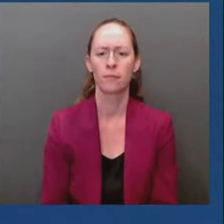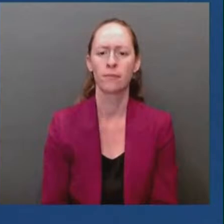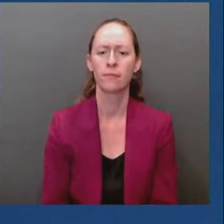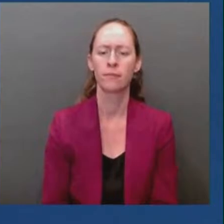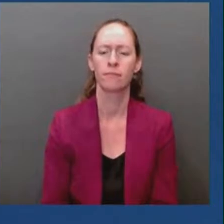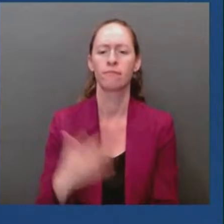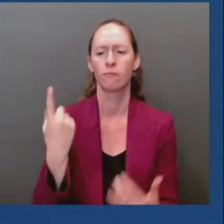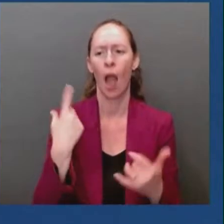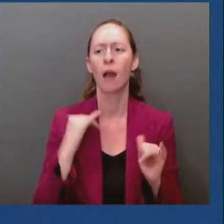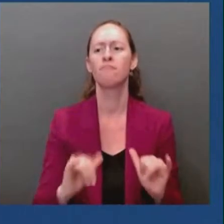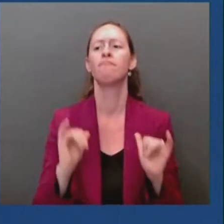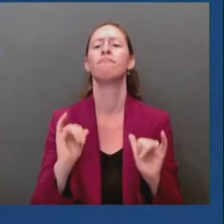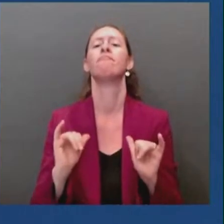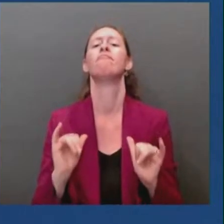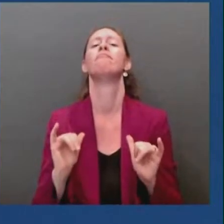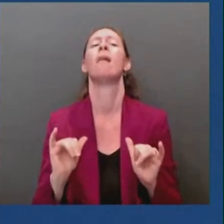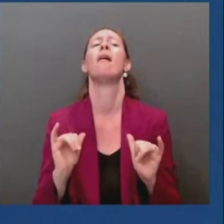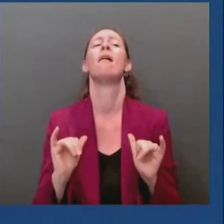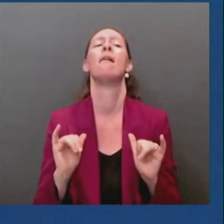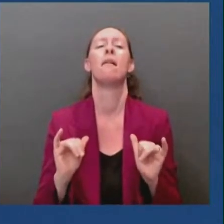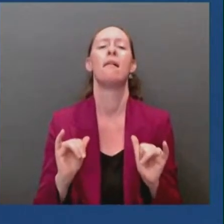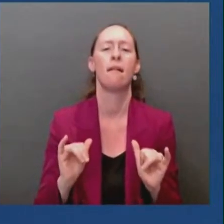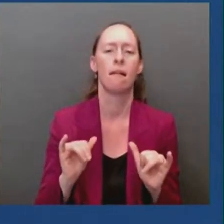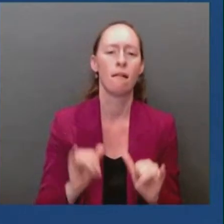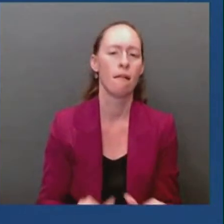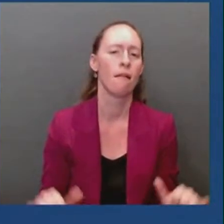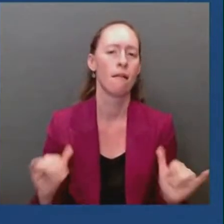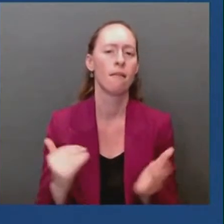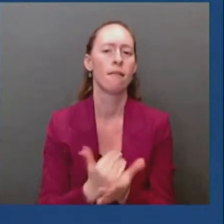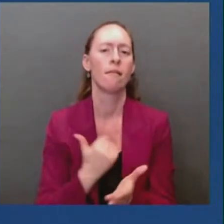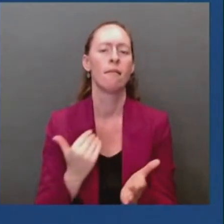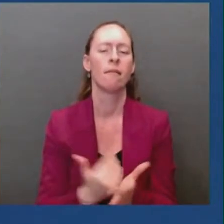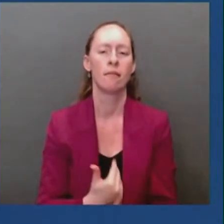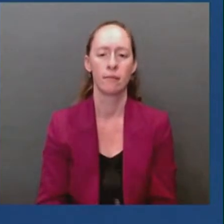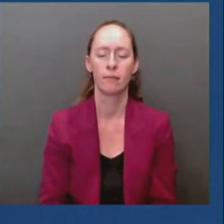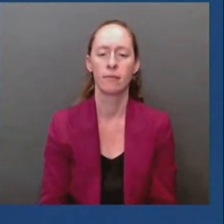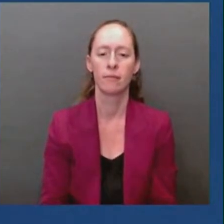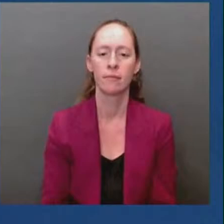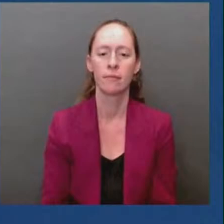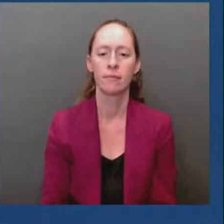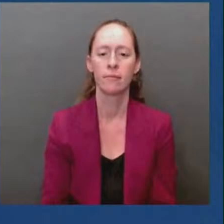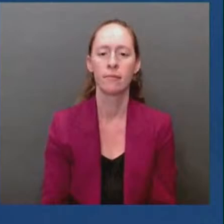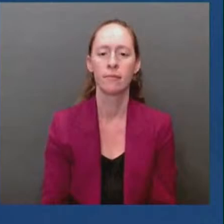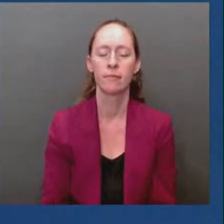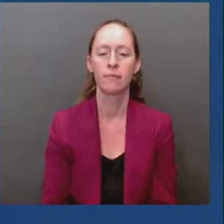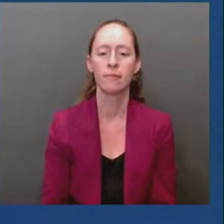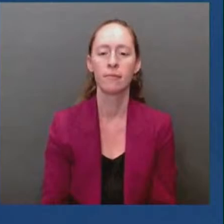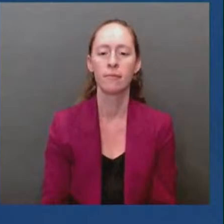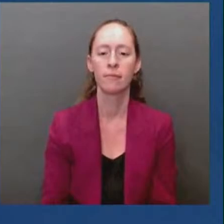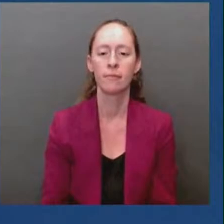THROUGHOUT THE PANDEMIC, WE CERTAINLY LEARNED DURING THE OMICRON WAVE OF LAST WINTER, IS